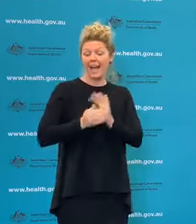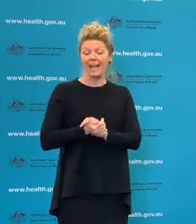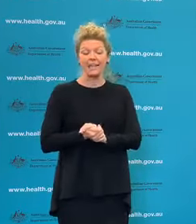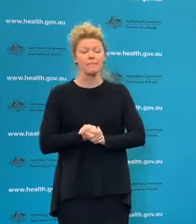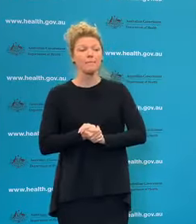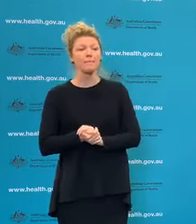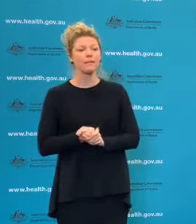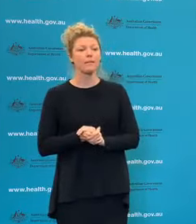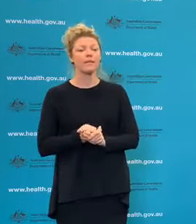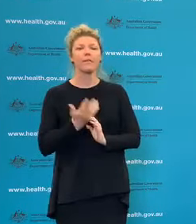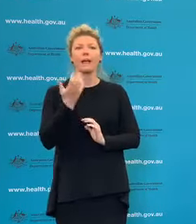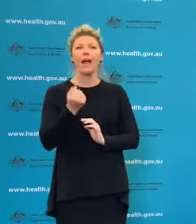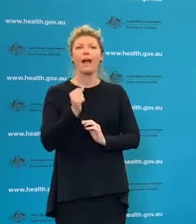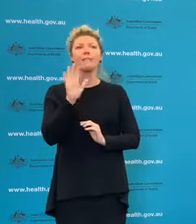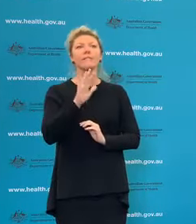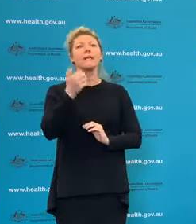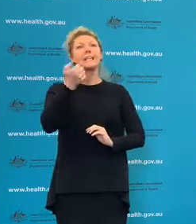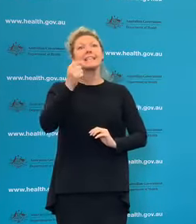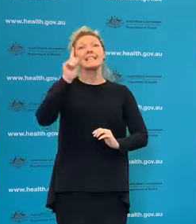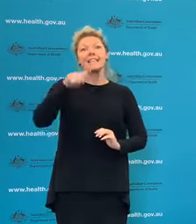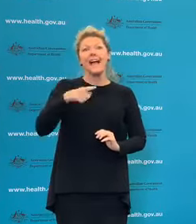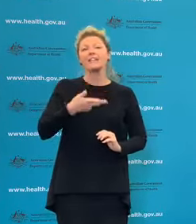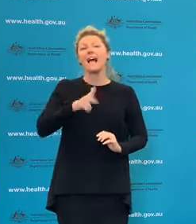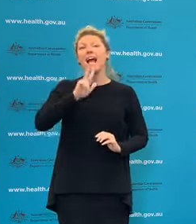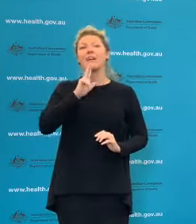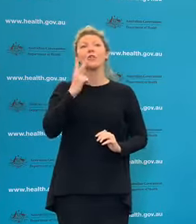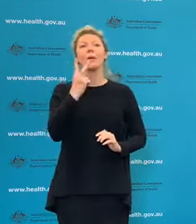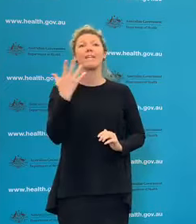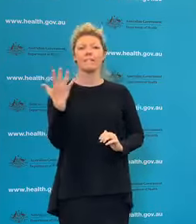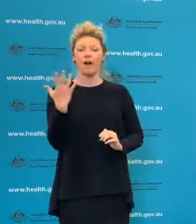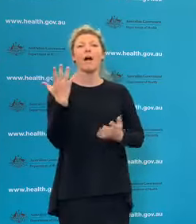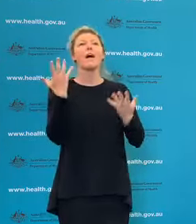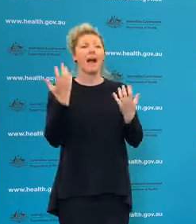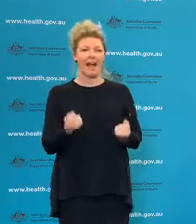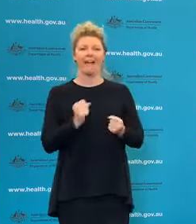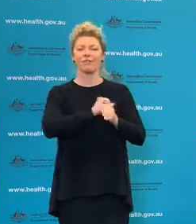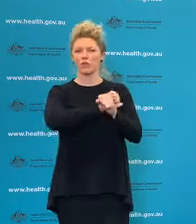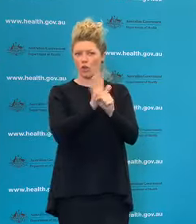6825 confirmed cases of COVID-19 in